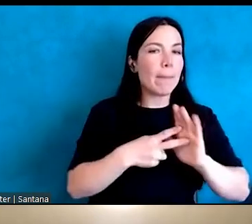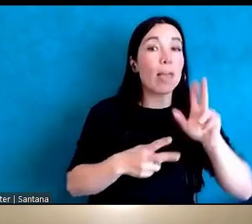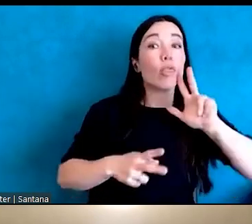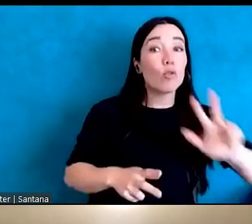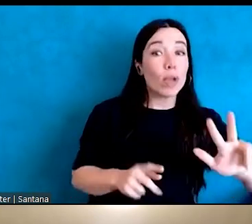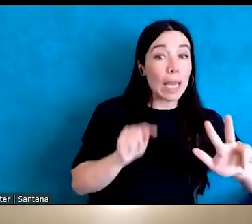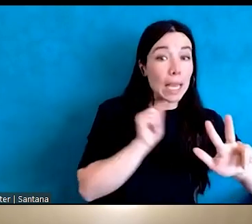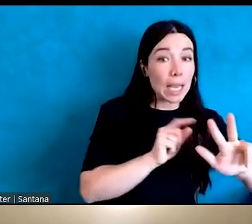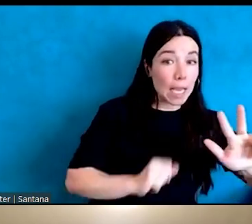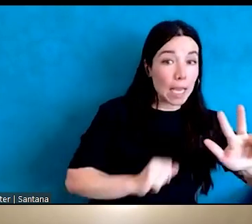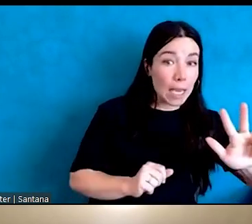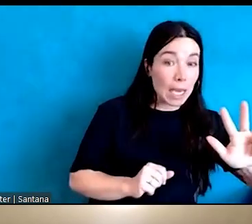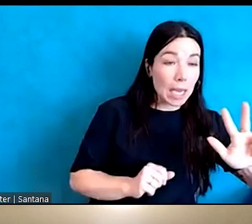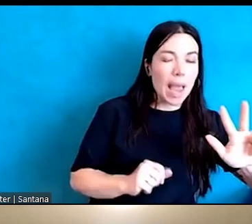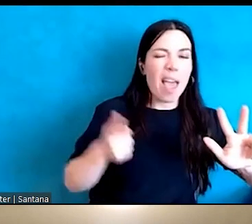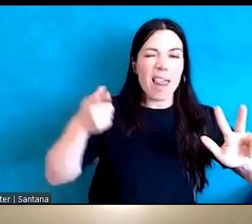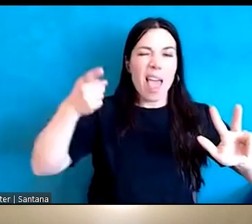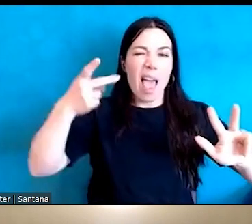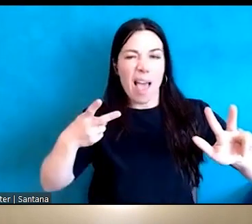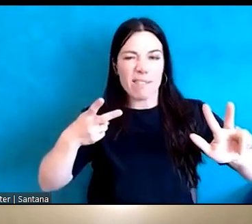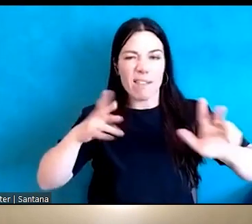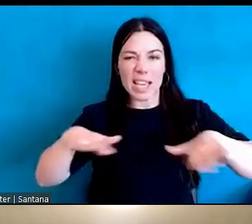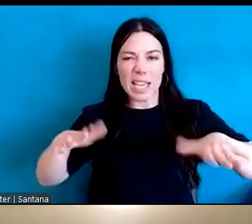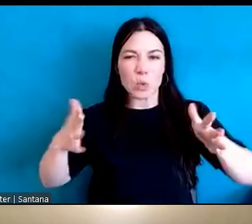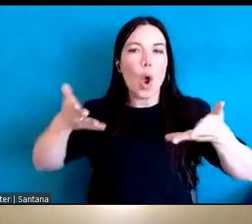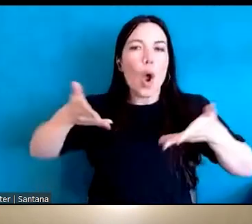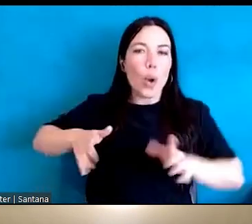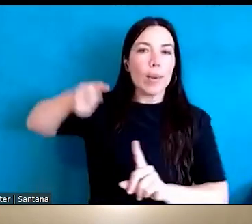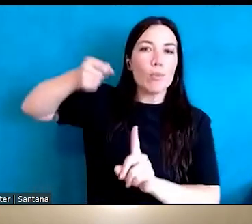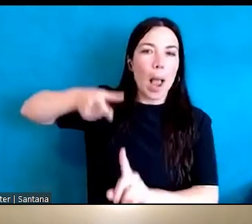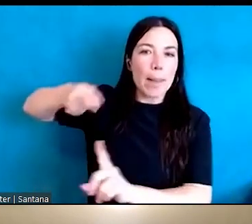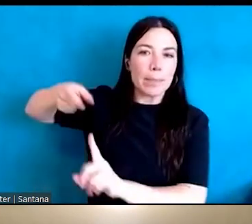If you were primed and knew the passive, half the children didn't know the passive.